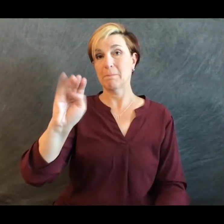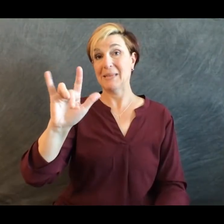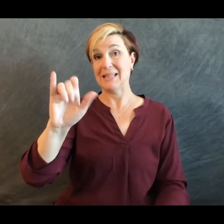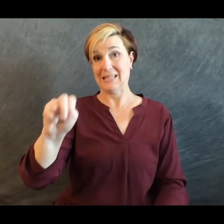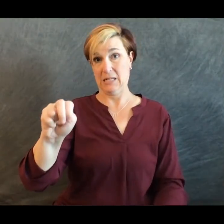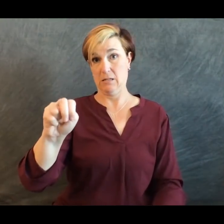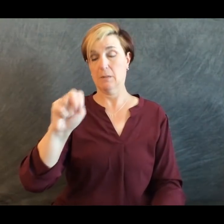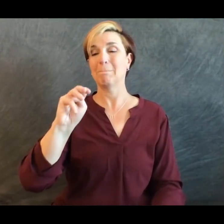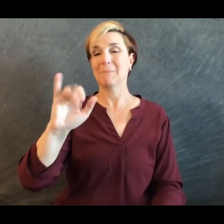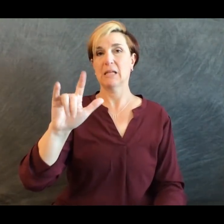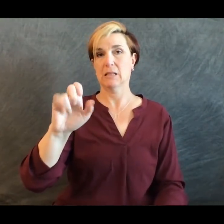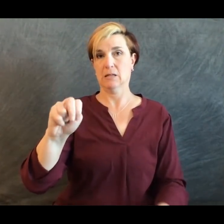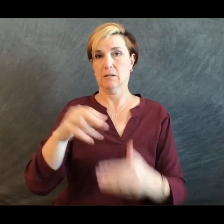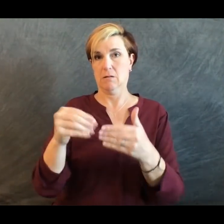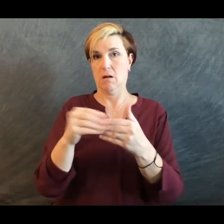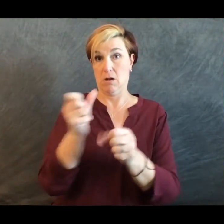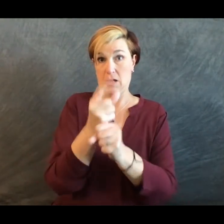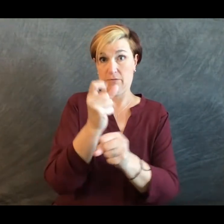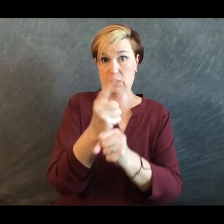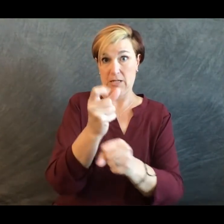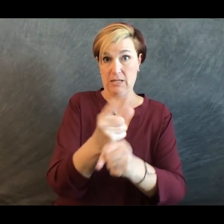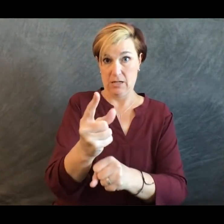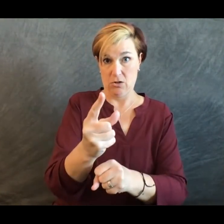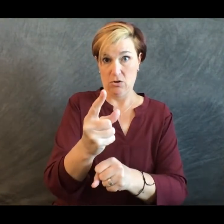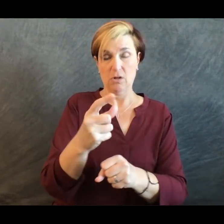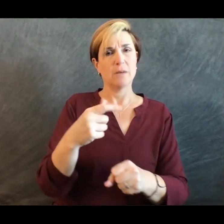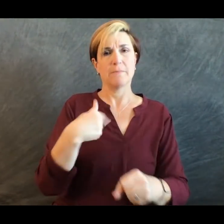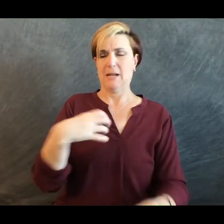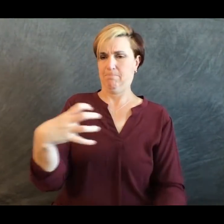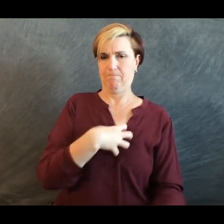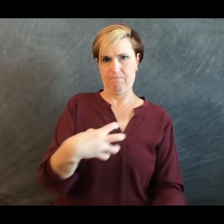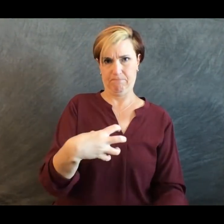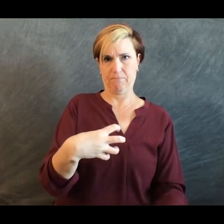gonna be talking about that subject next week we'll have a lot to say about it